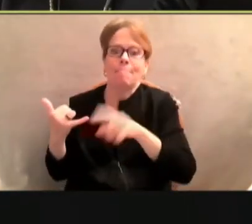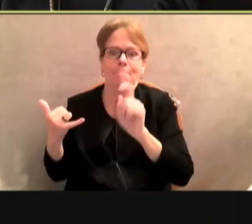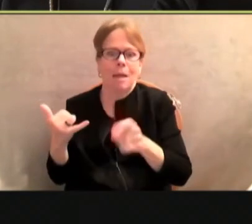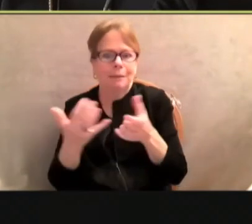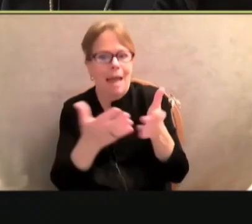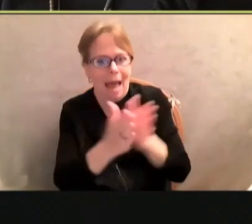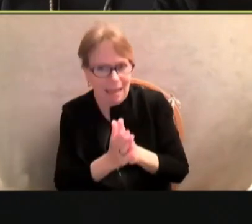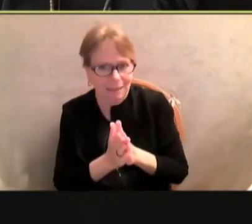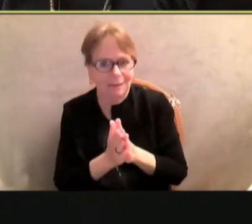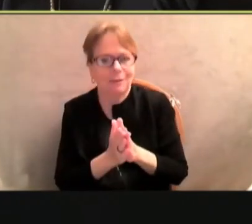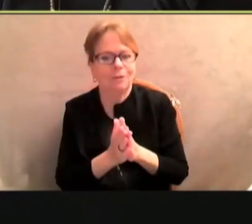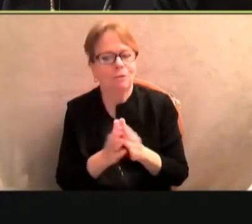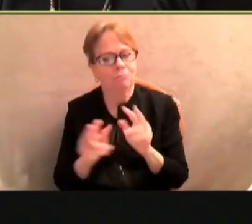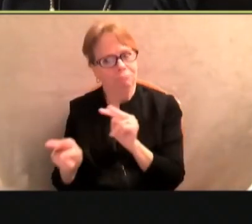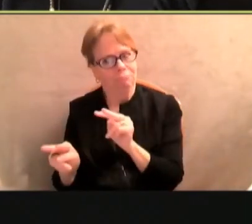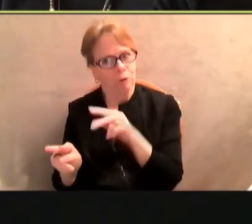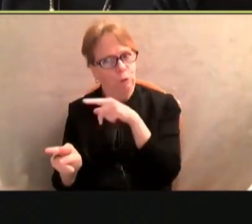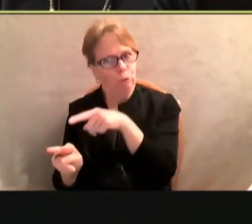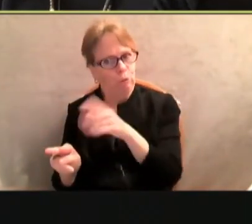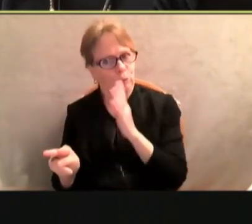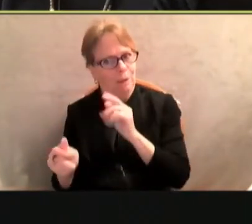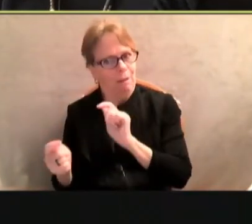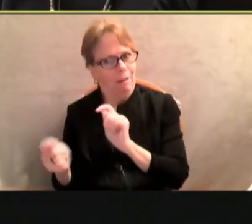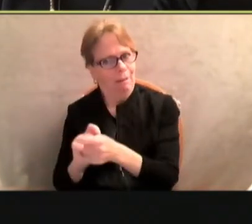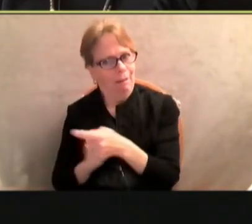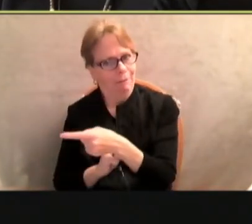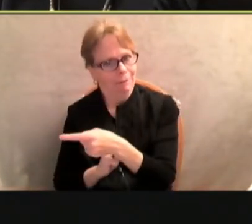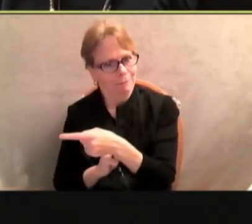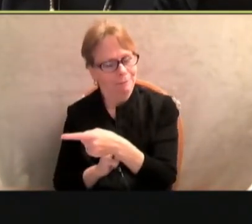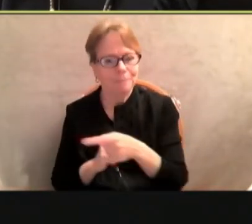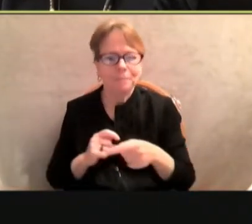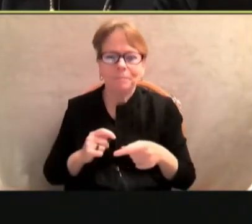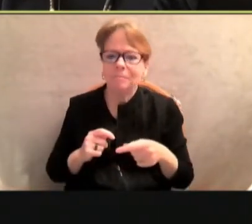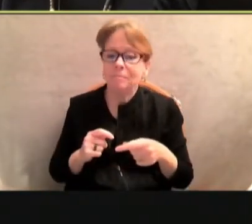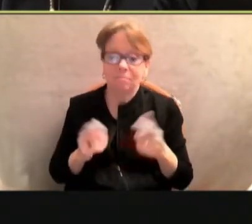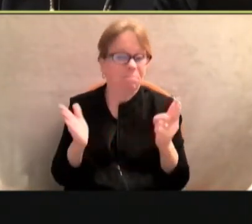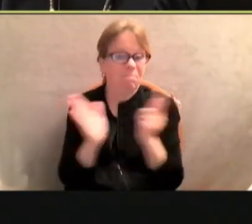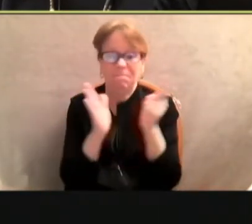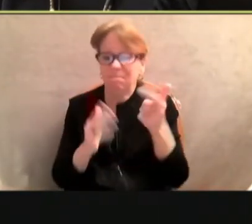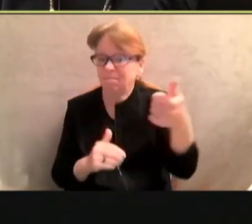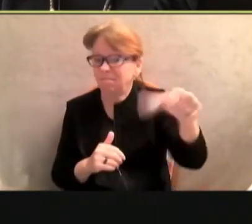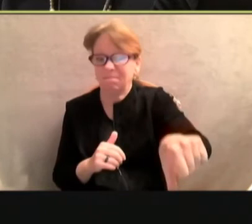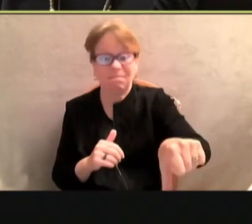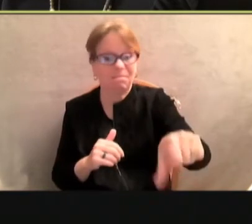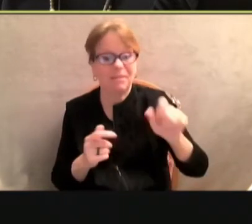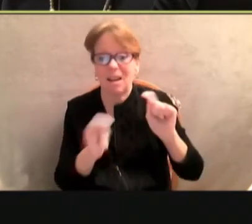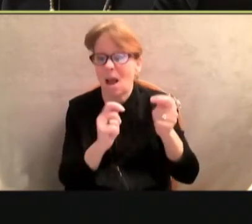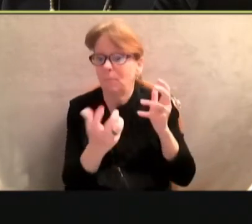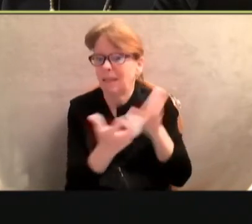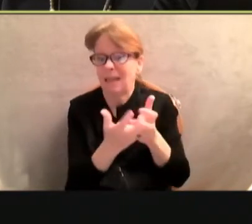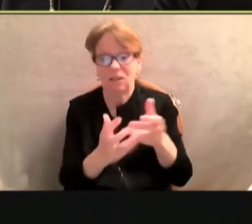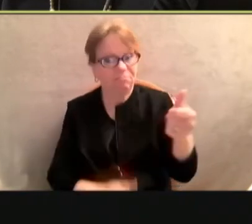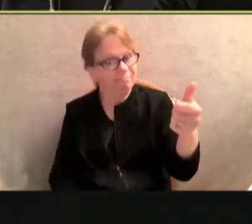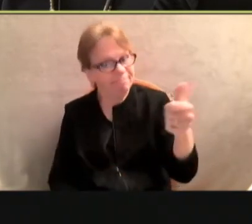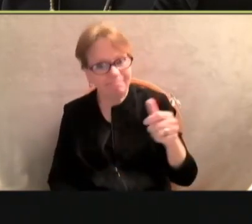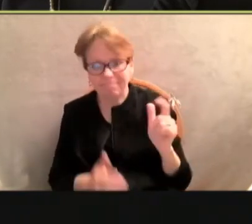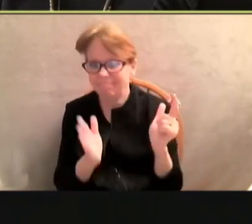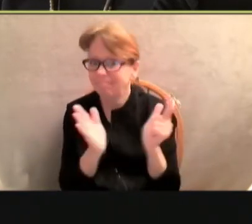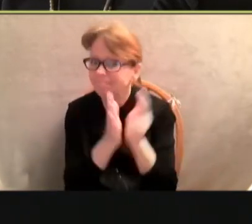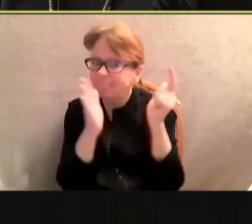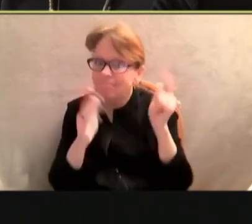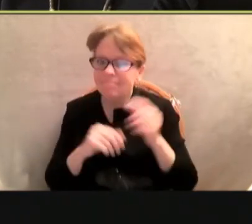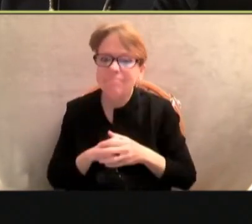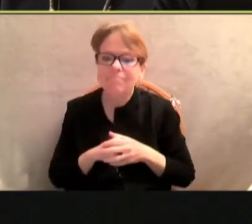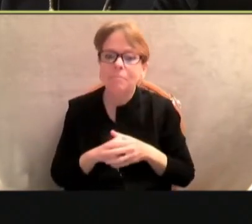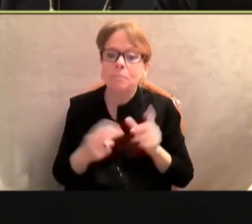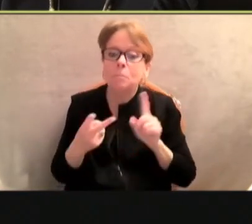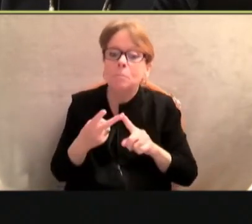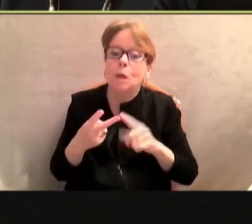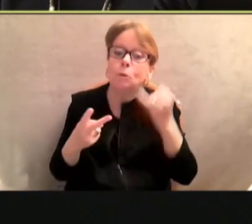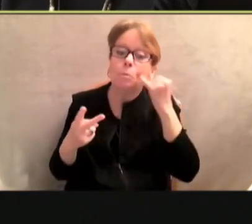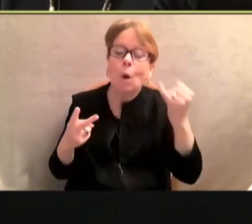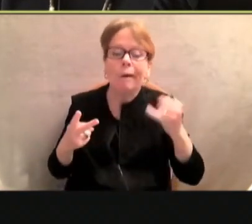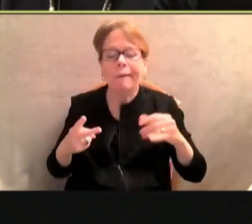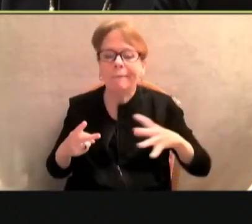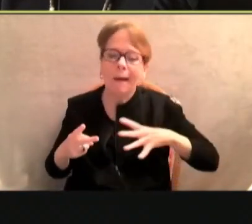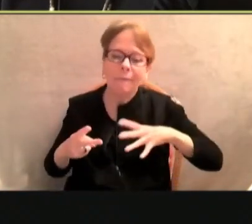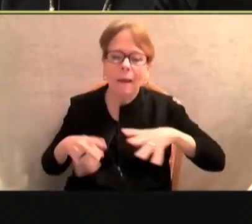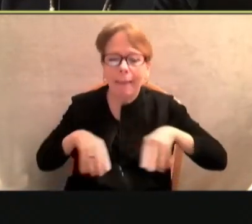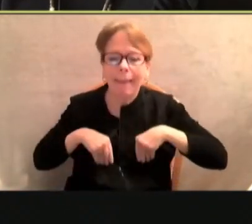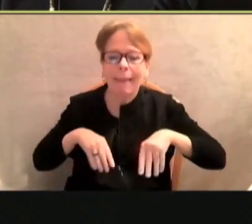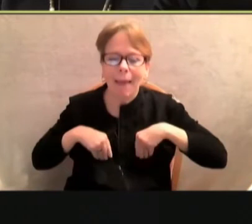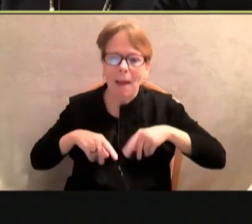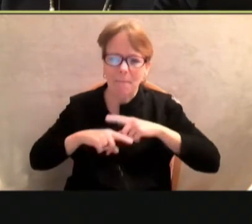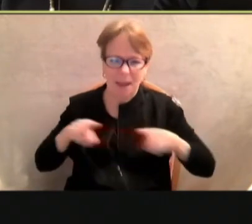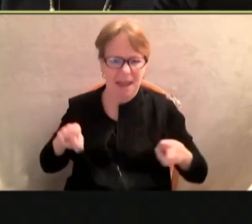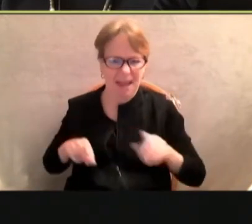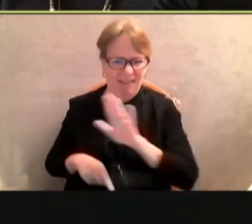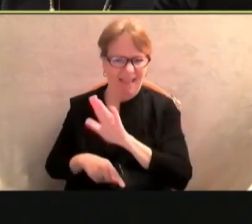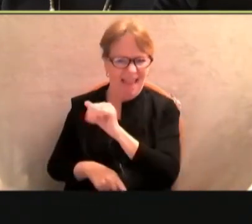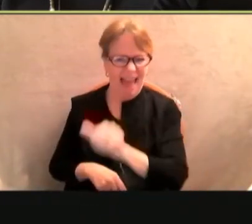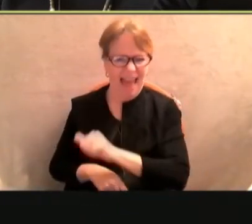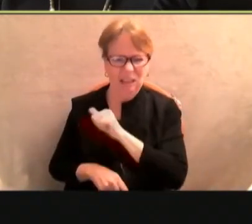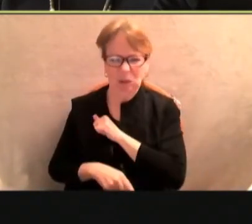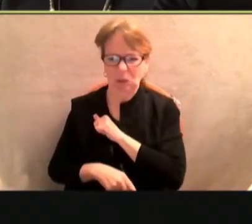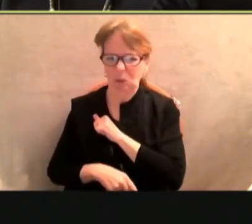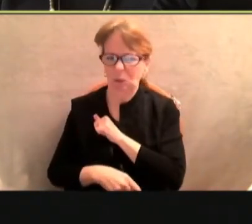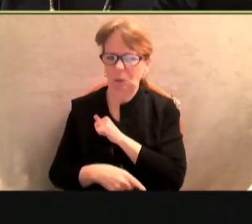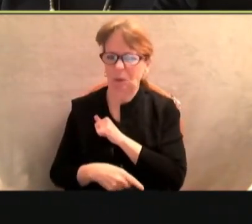denial of accommodations. It also includes the hostility. Refusal to allow the student